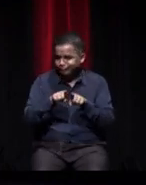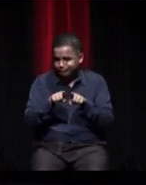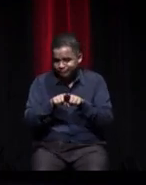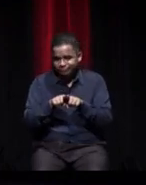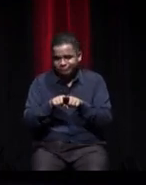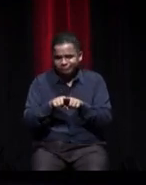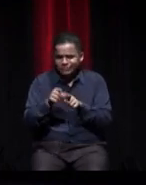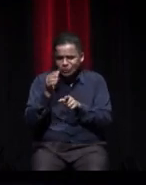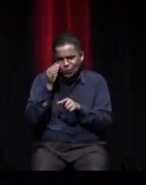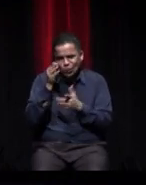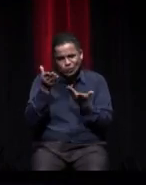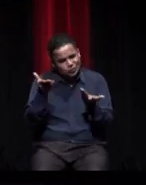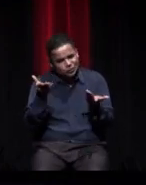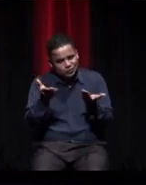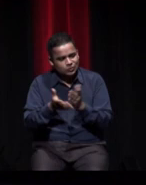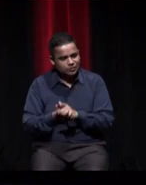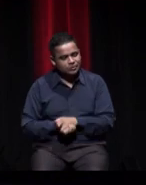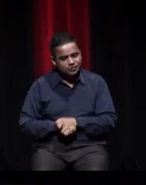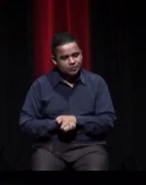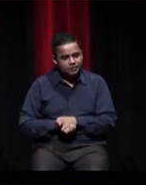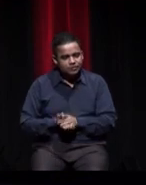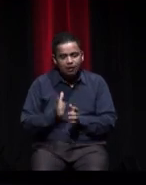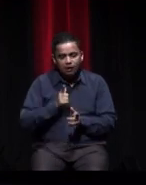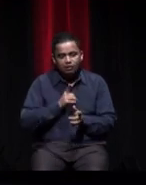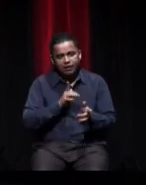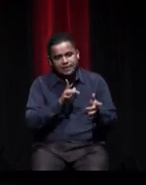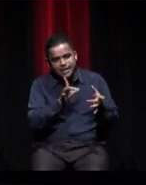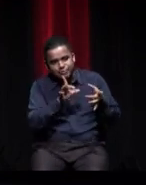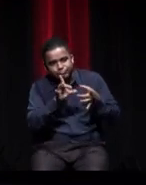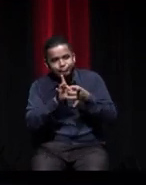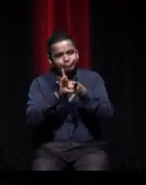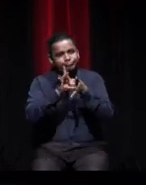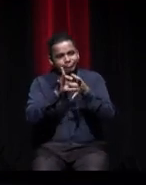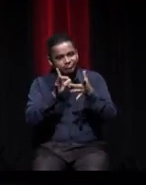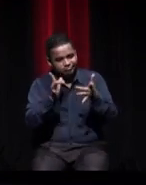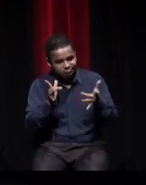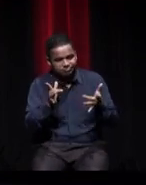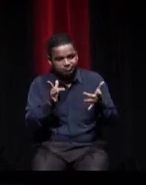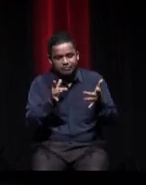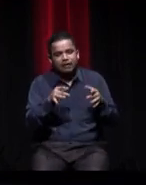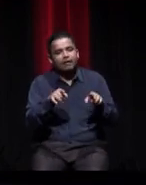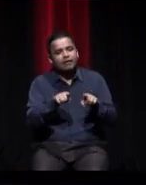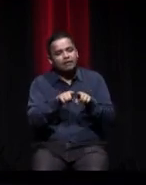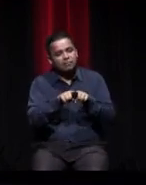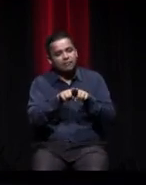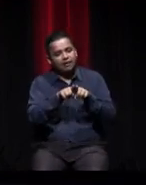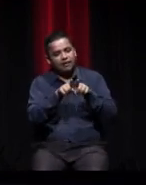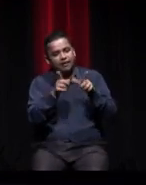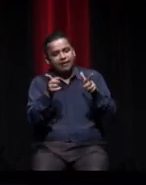It's curious that there's this association and the flow of forgeries.